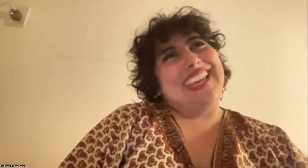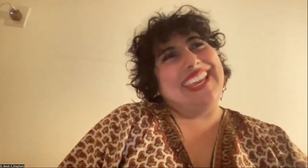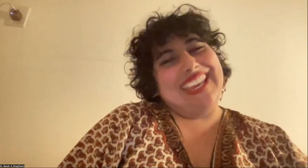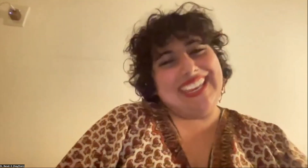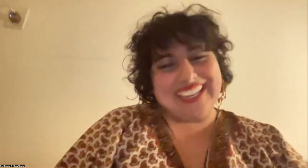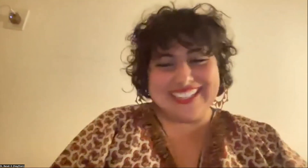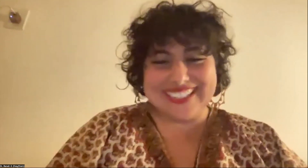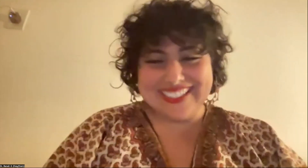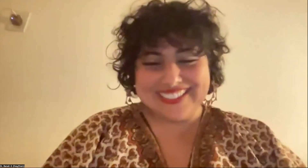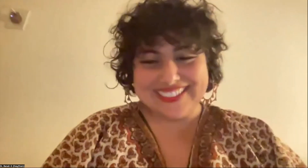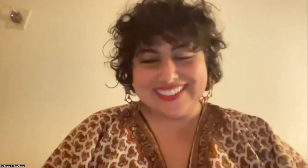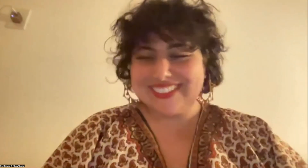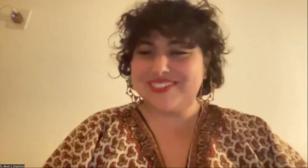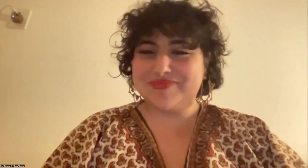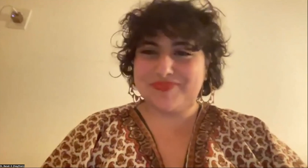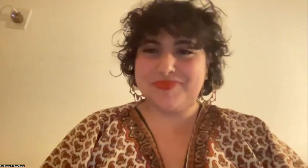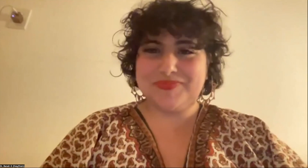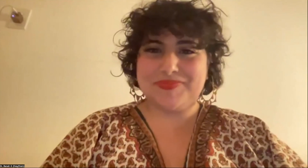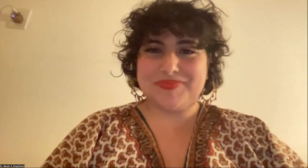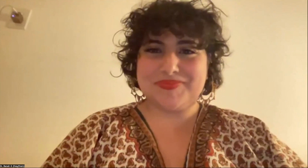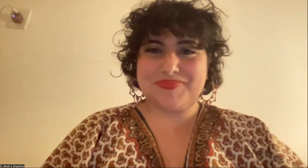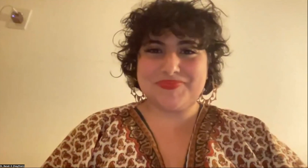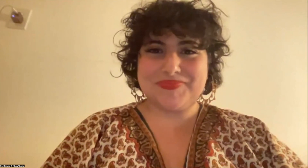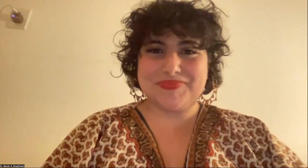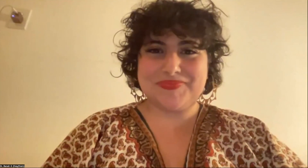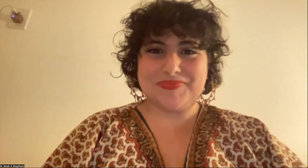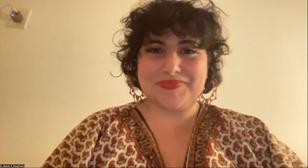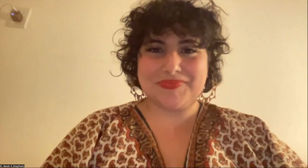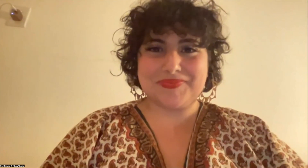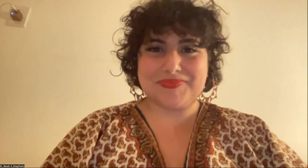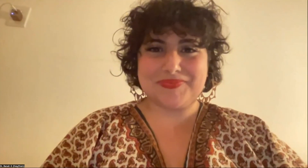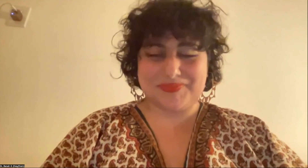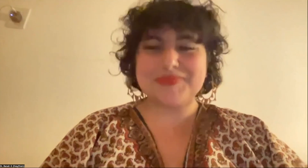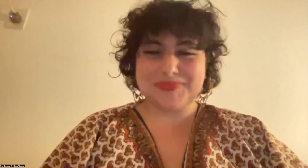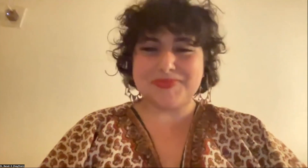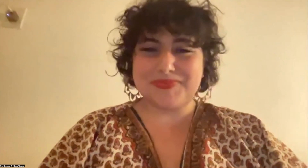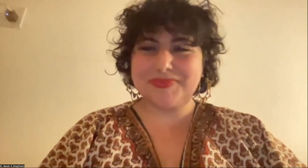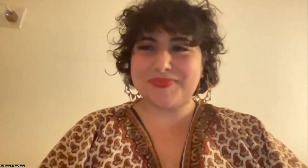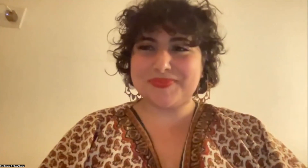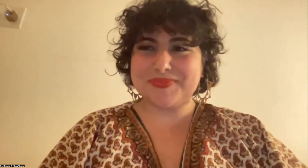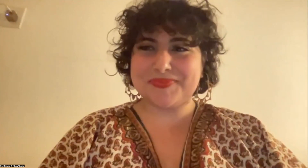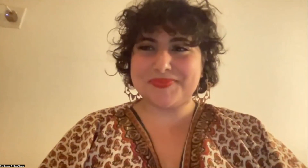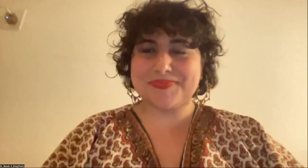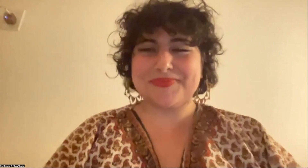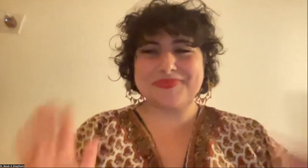Thank you. Thank you. Have a great rest of your Sunday. Follow both these folks see what they're